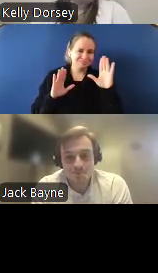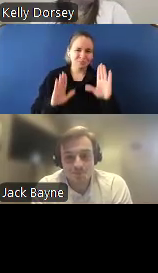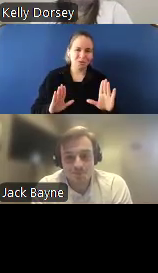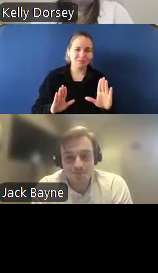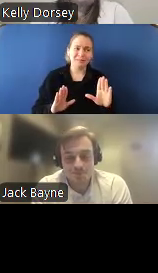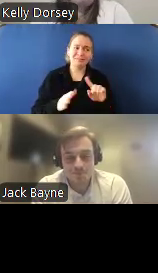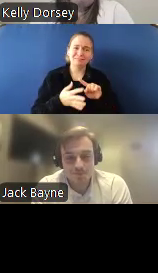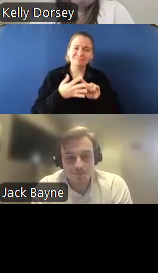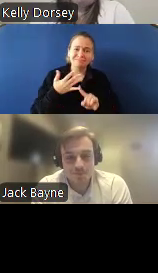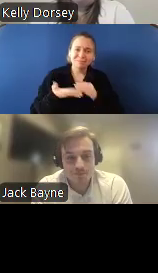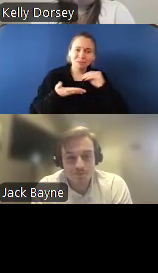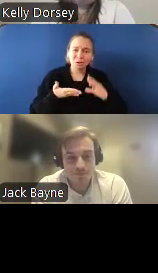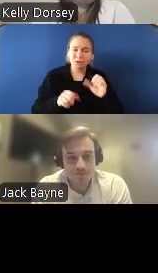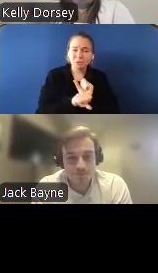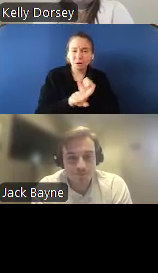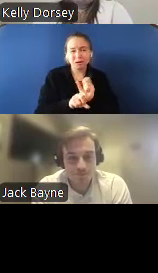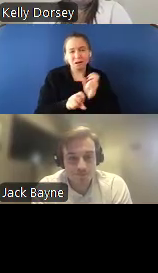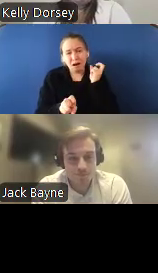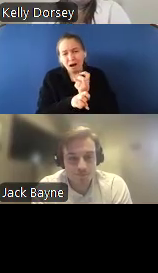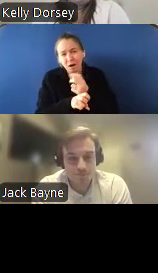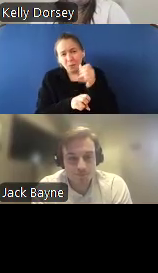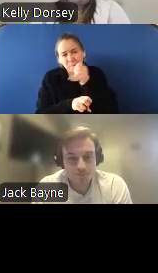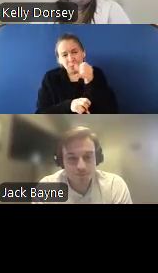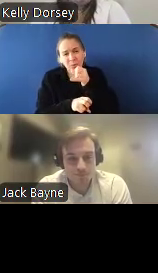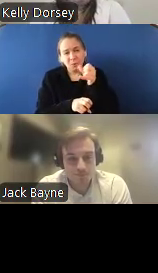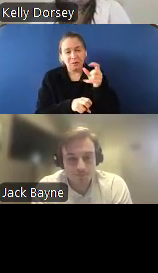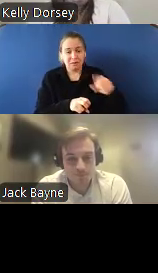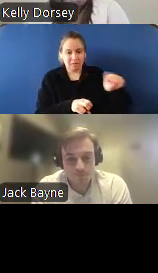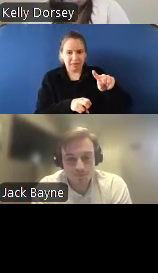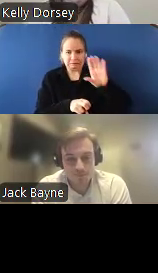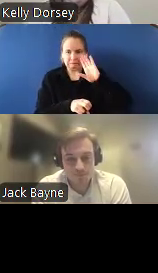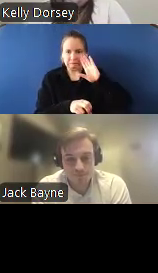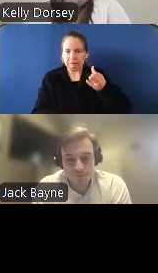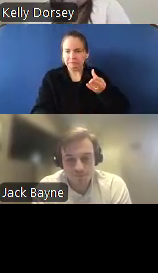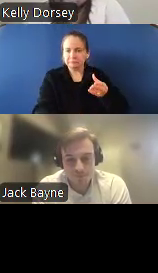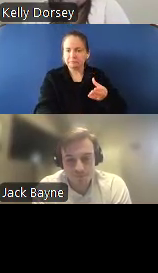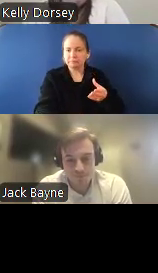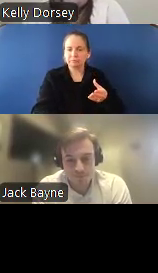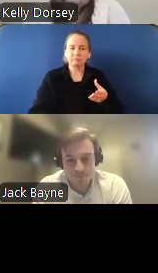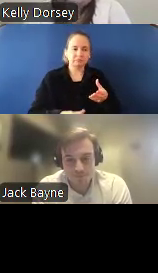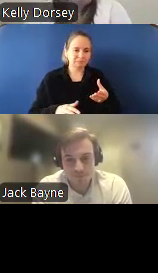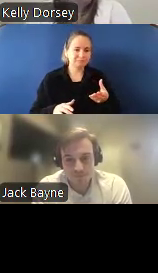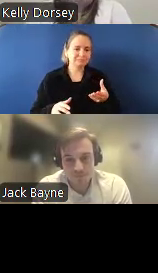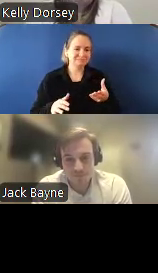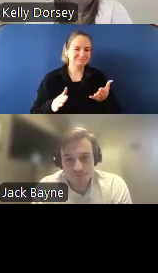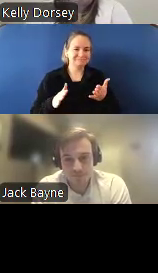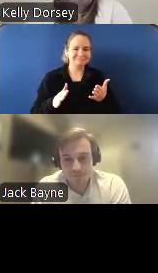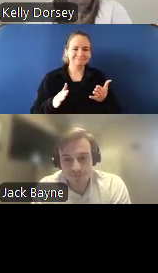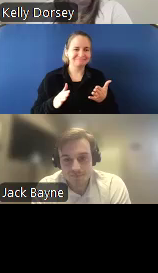for this. As you see, they seem to be, from the pictures, they seem to be very proud of